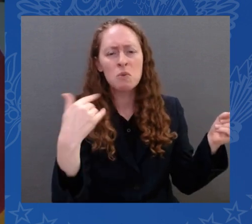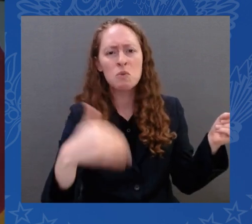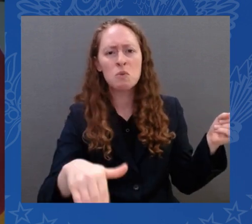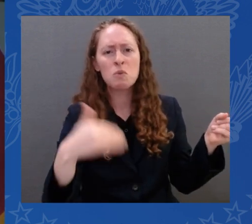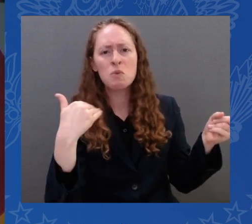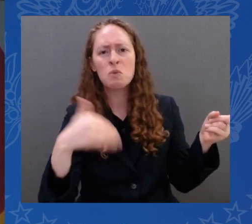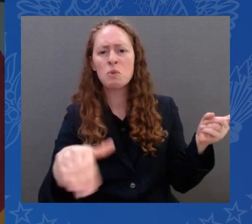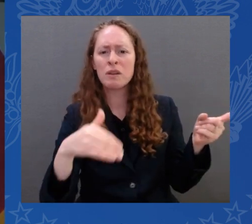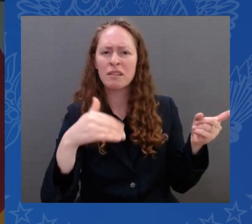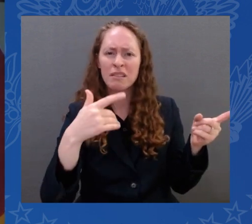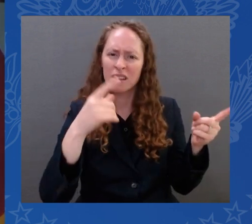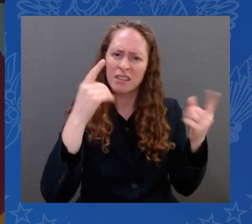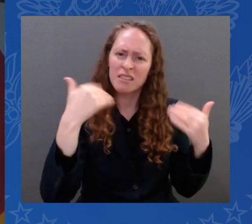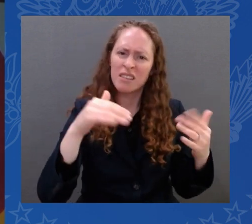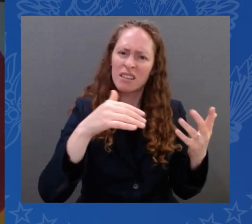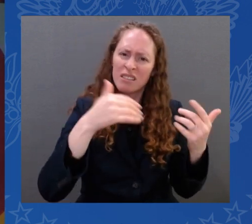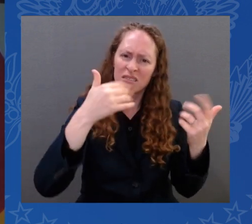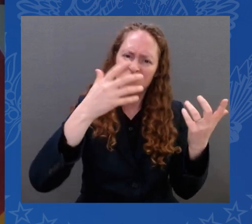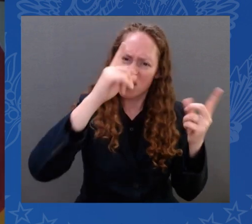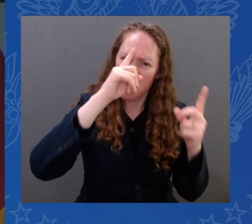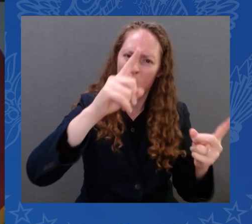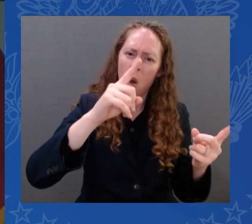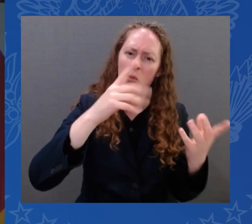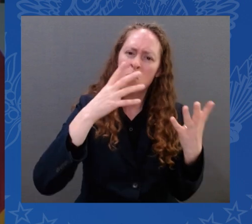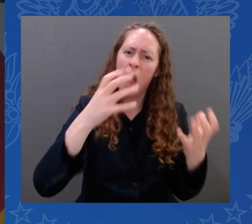Instead, he "NATOized" all of Europe.